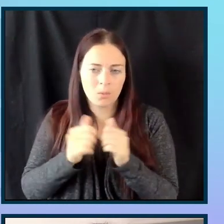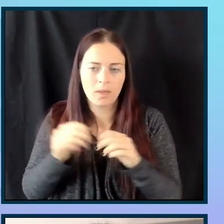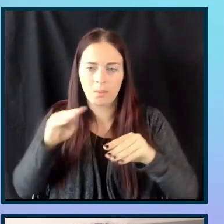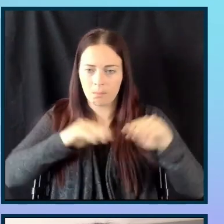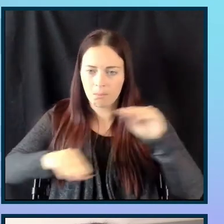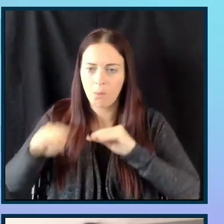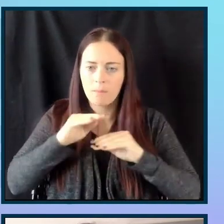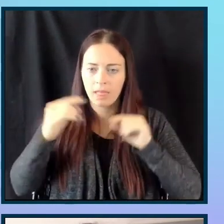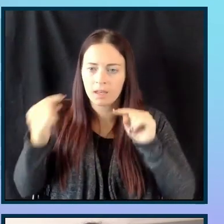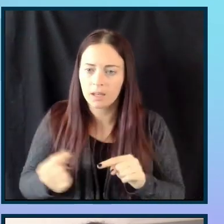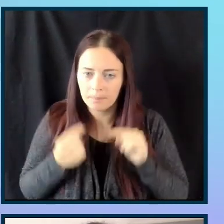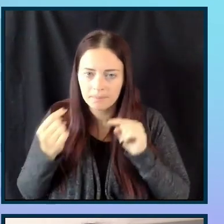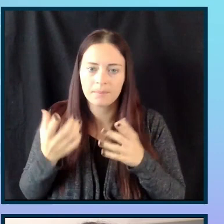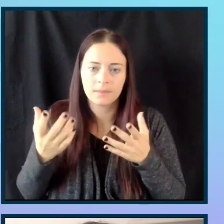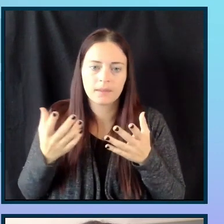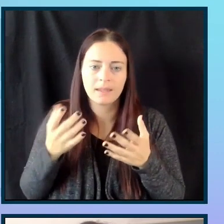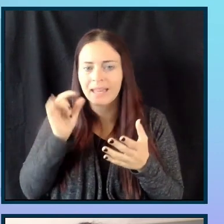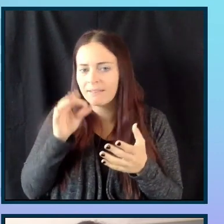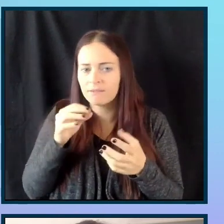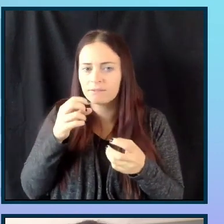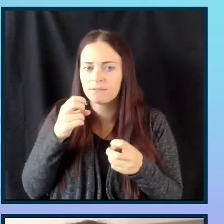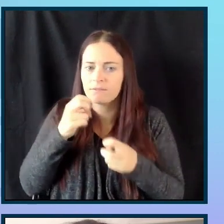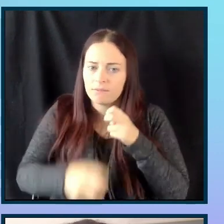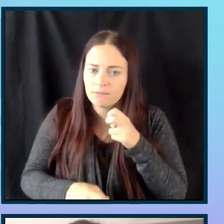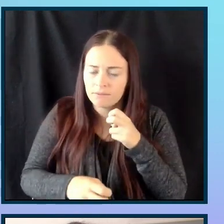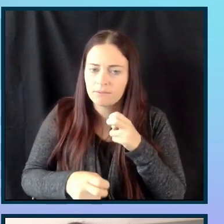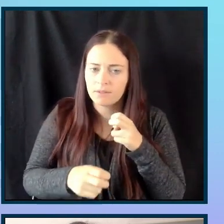who, may have difficulties hitting small targets.